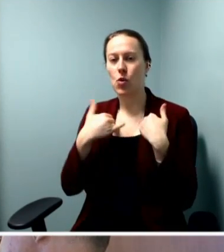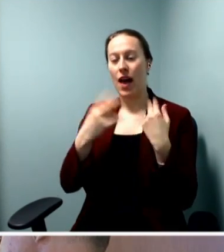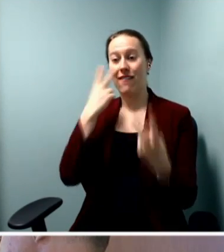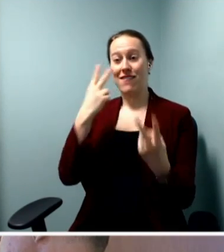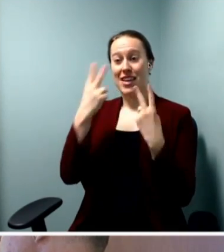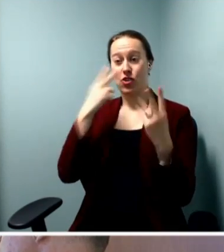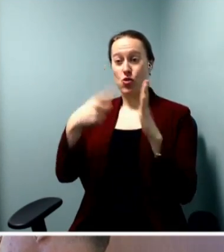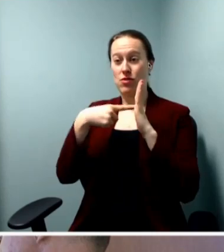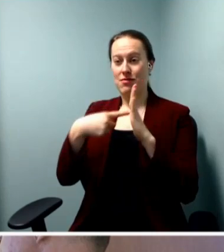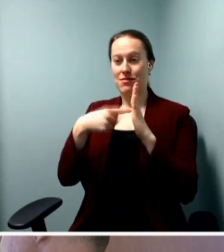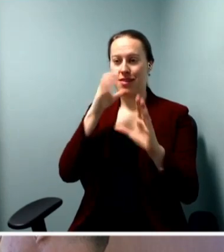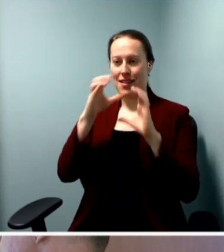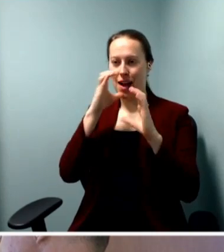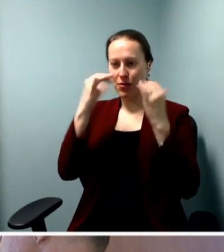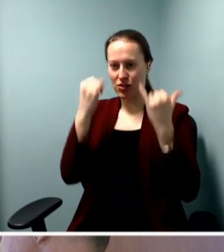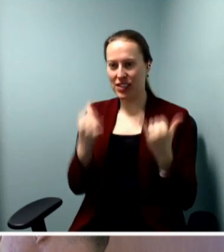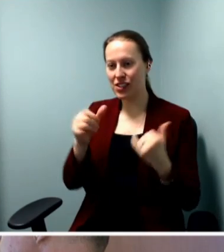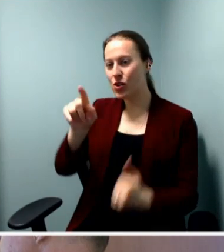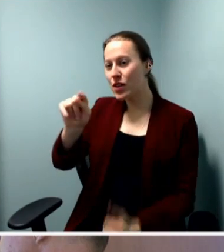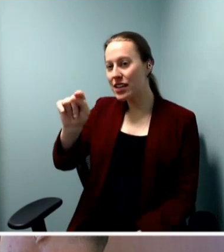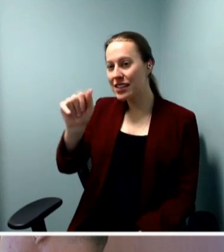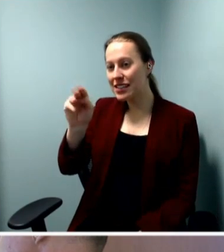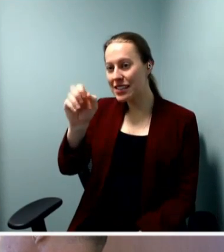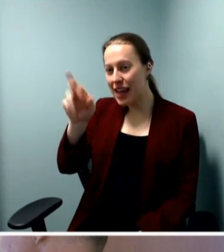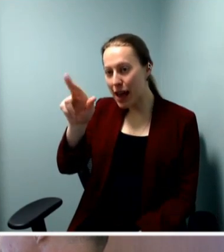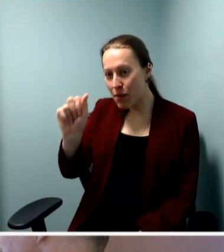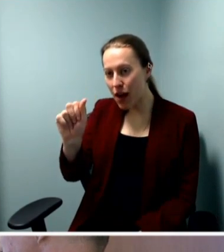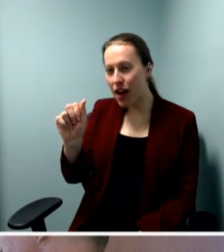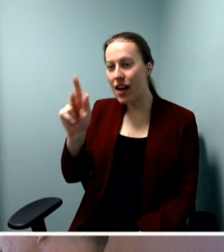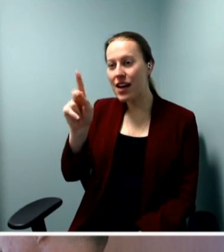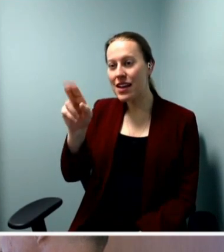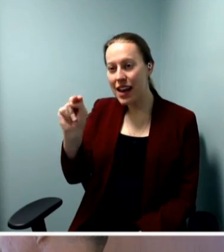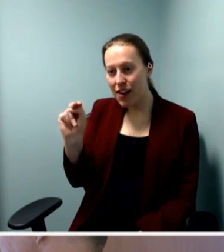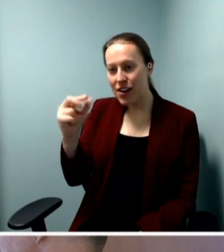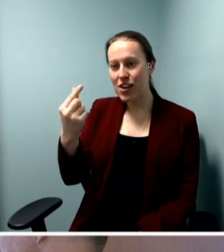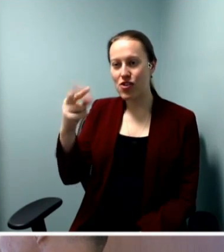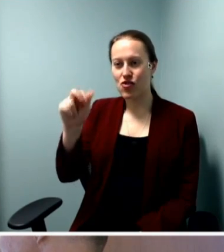So, I want to thank [Tamra], Karen, and Grace for their work throughout the day.